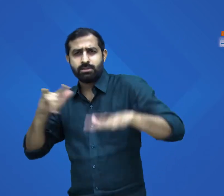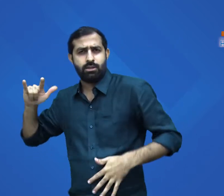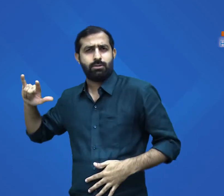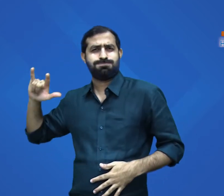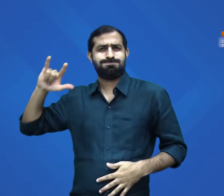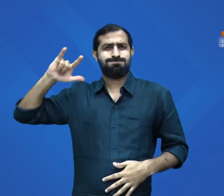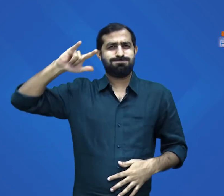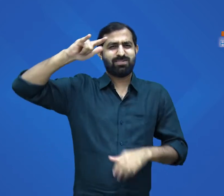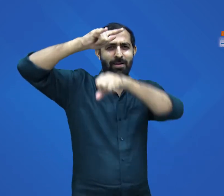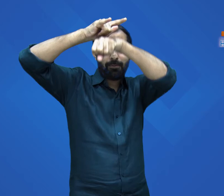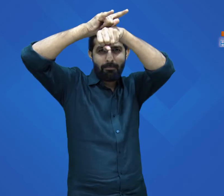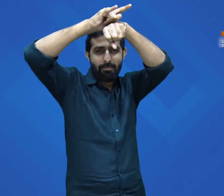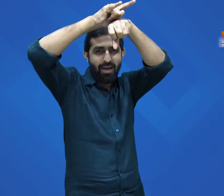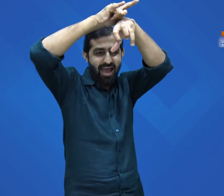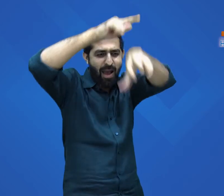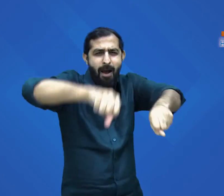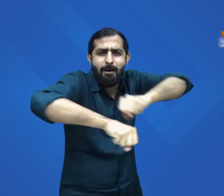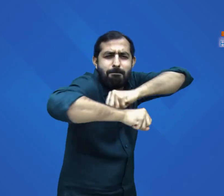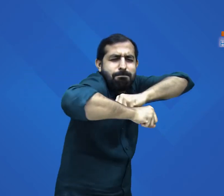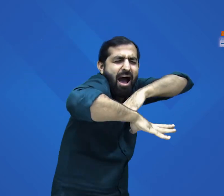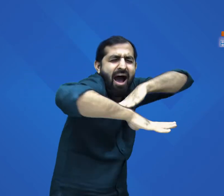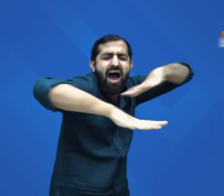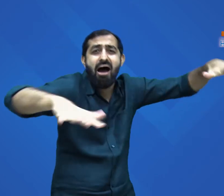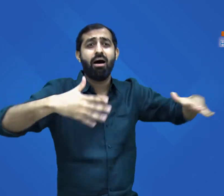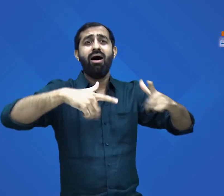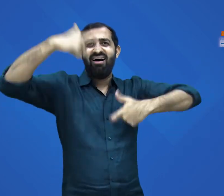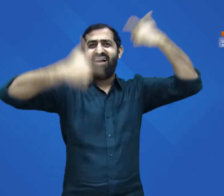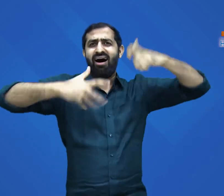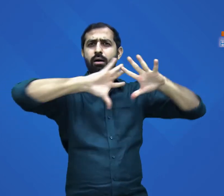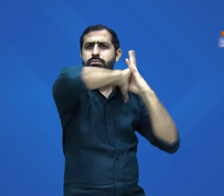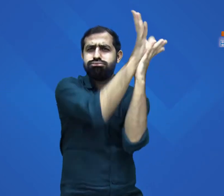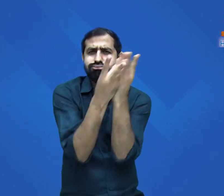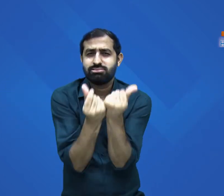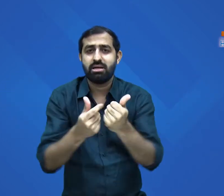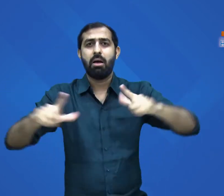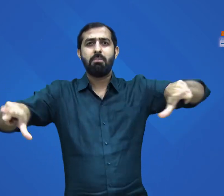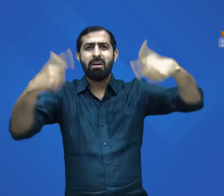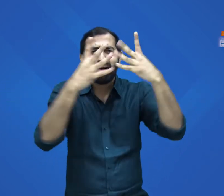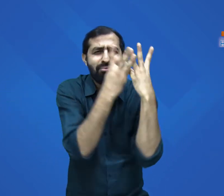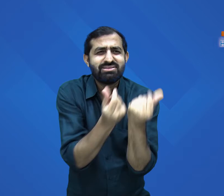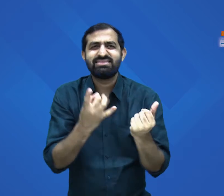The air offensive against Japan created massive destruction. The affected cities and towns